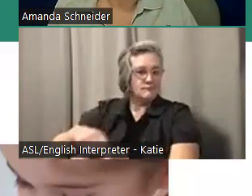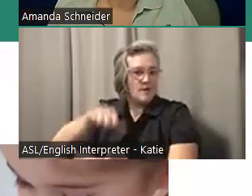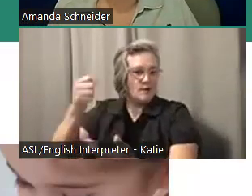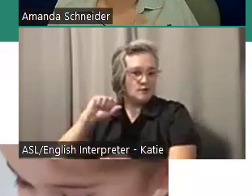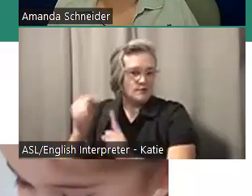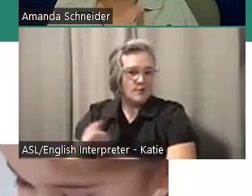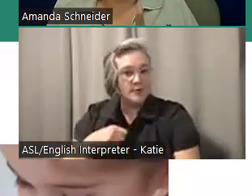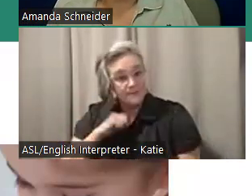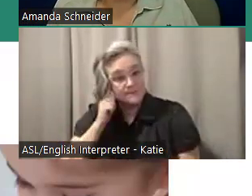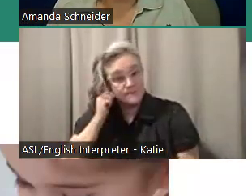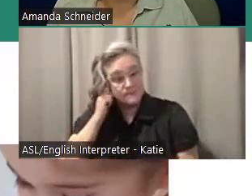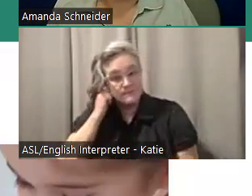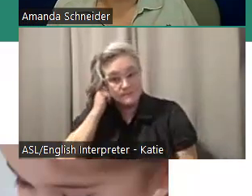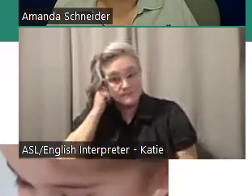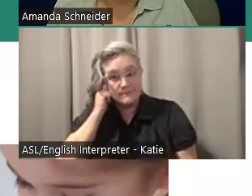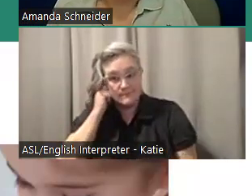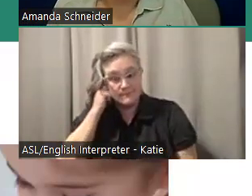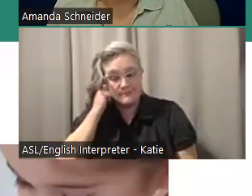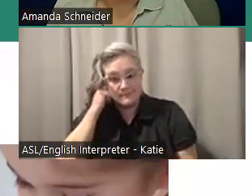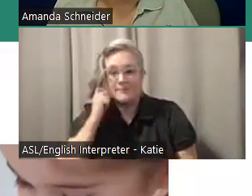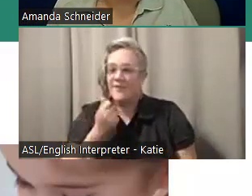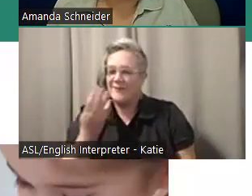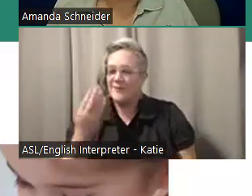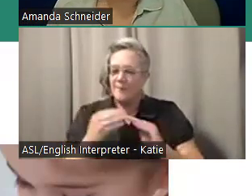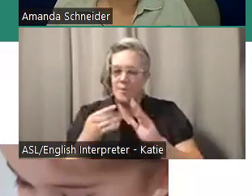So I'm going to give you a few more examples of what that might look like.